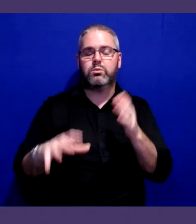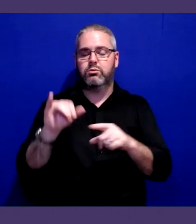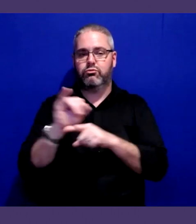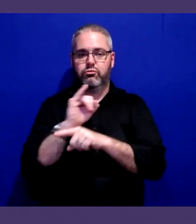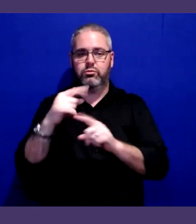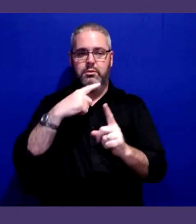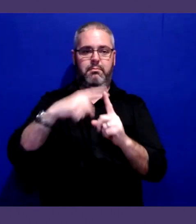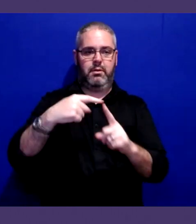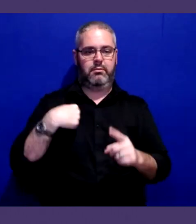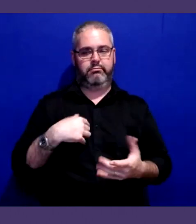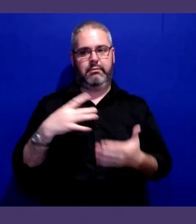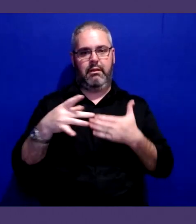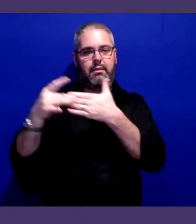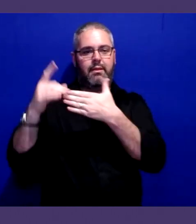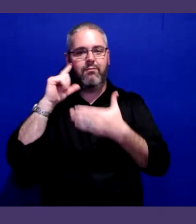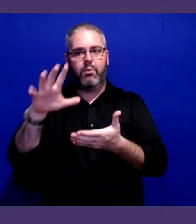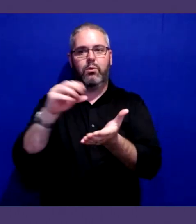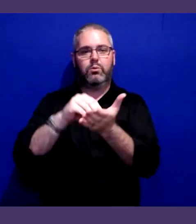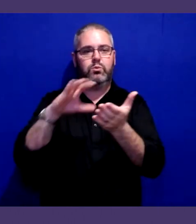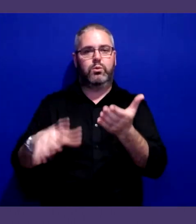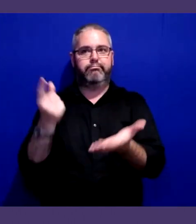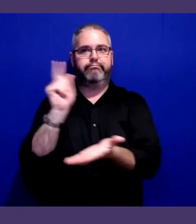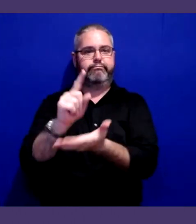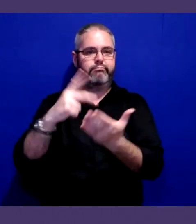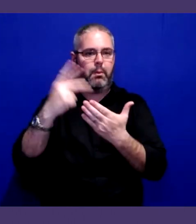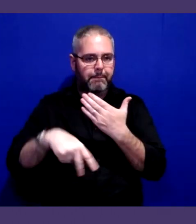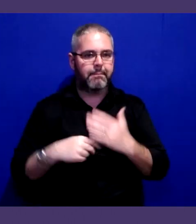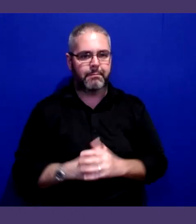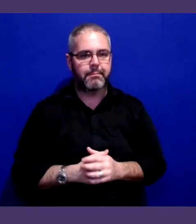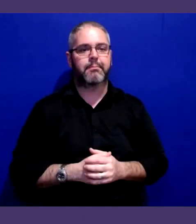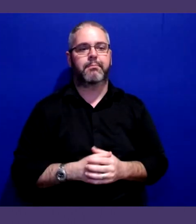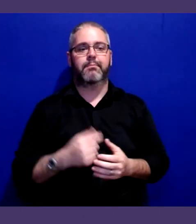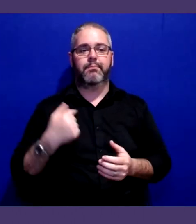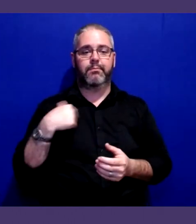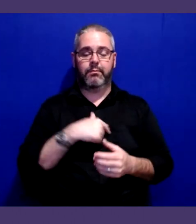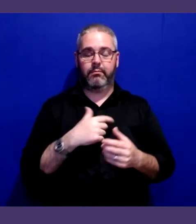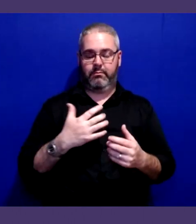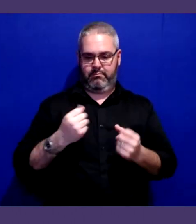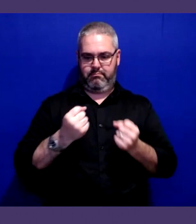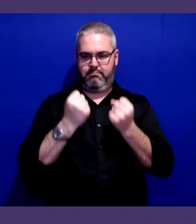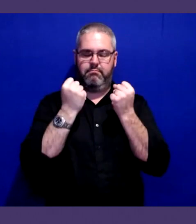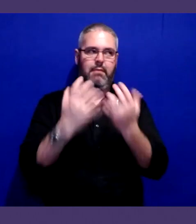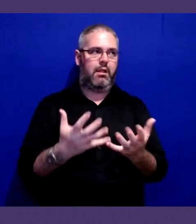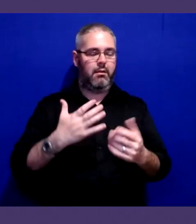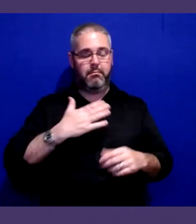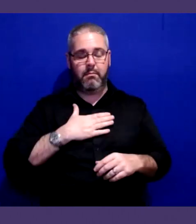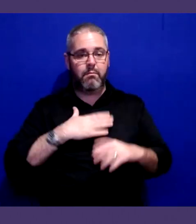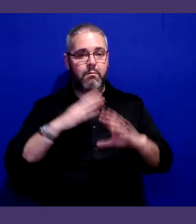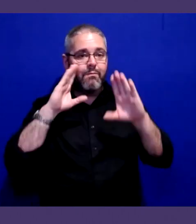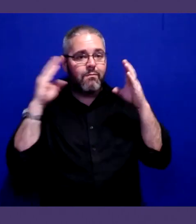their Student Ambassador program. Well, for me, I spent a lot of my time working in creating graphic design,